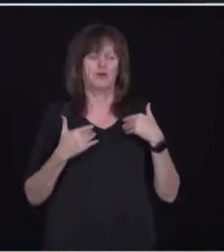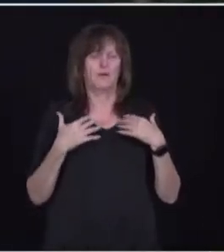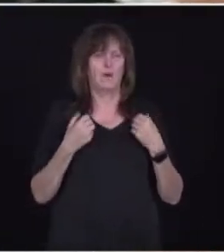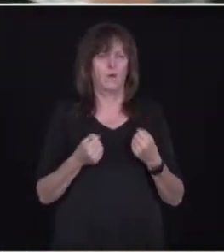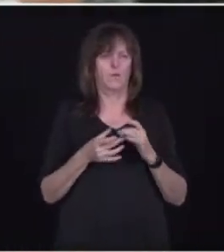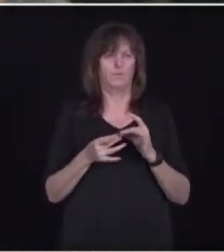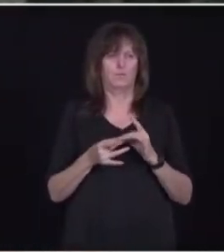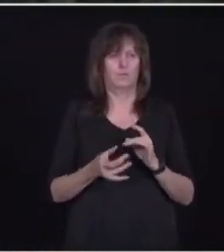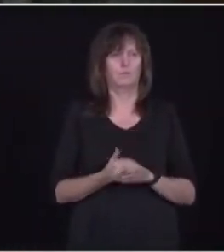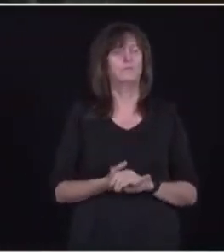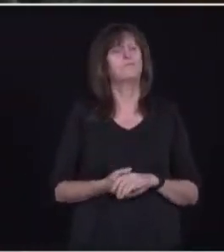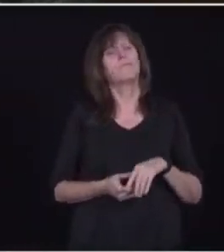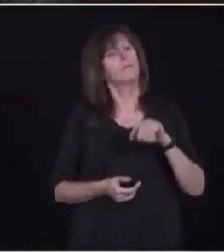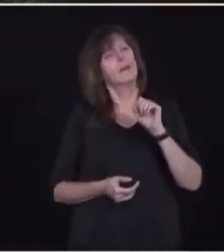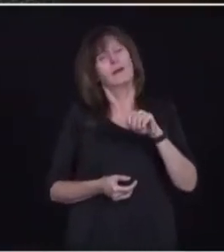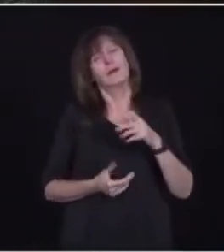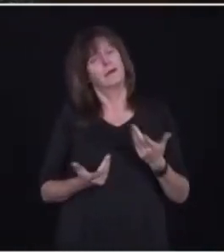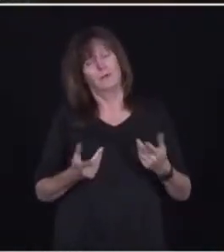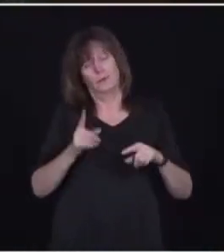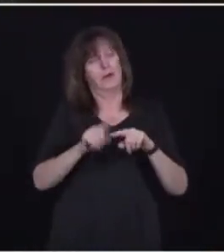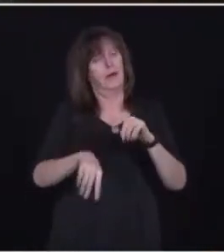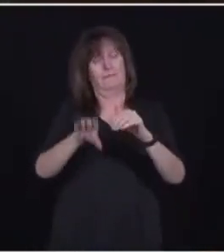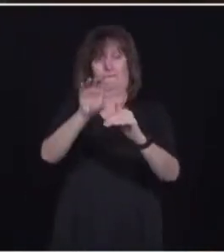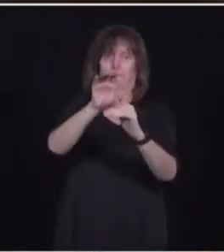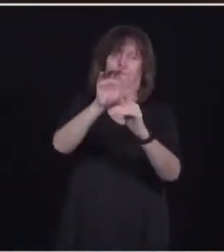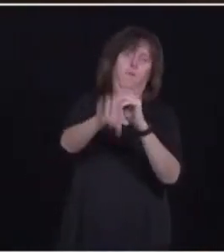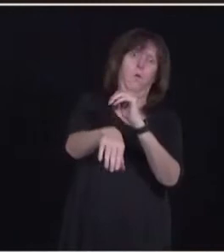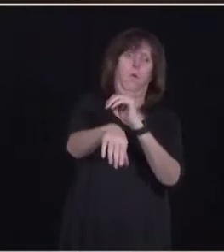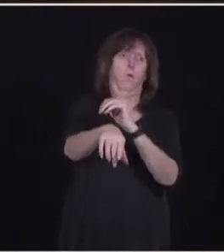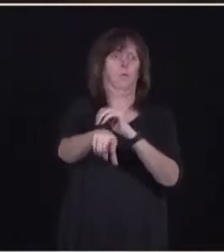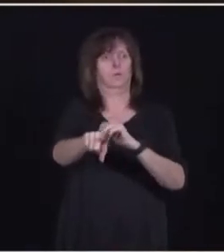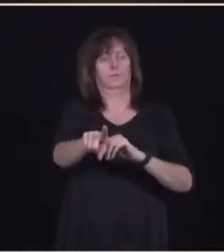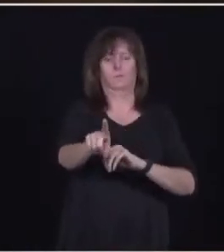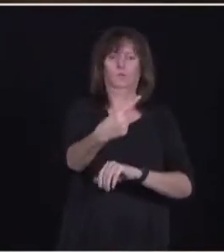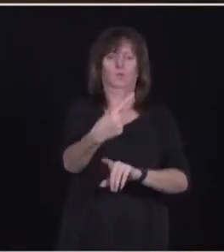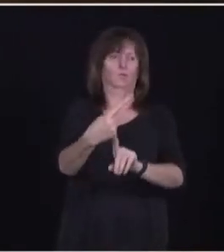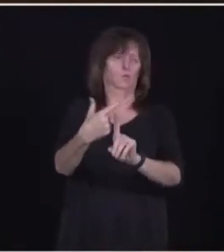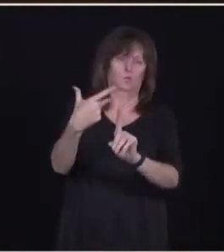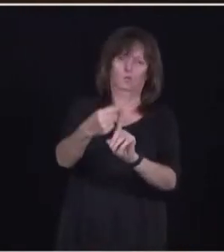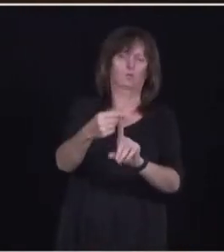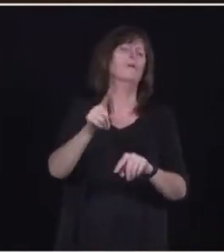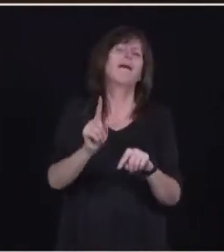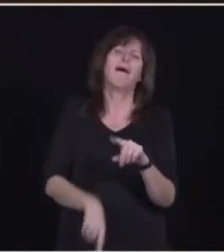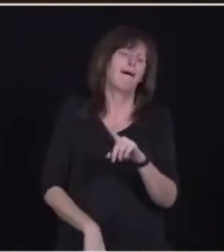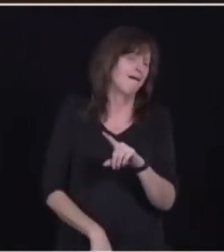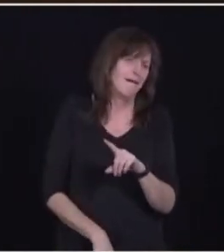vaccine, I will pass it to the Minister of health. Well, yes, we can't force anybody to take